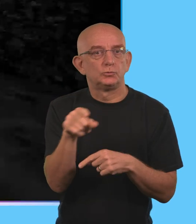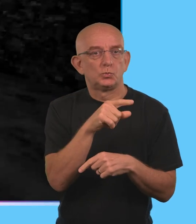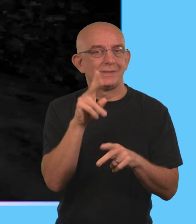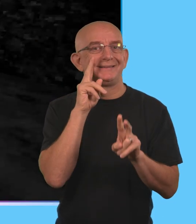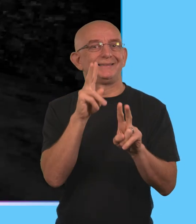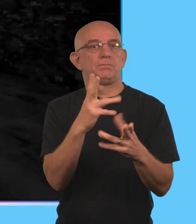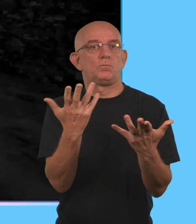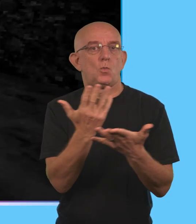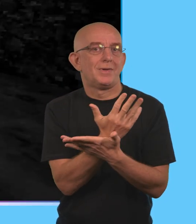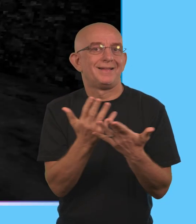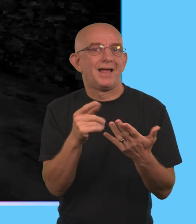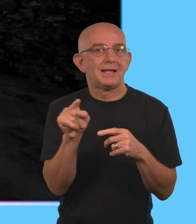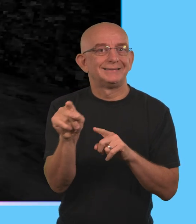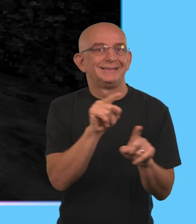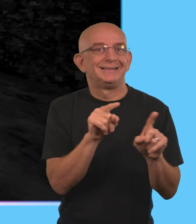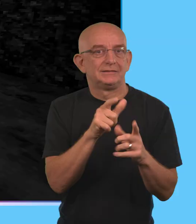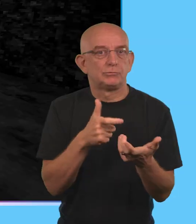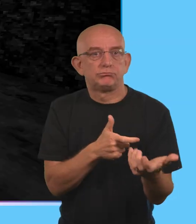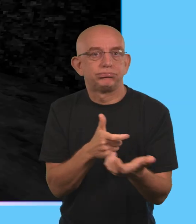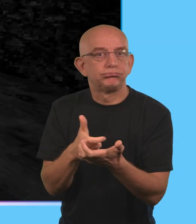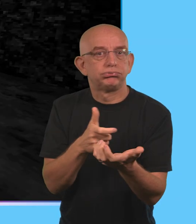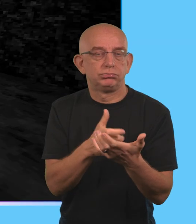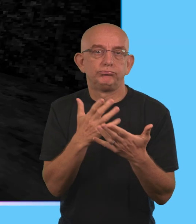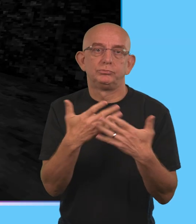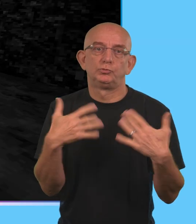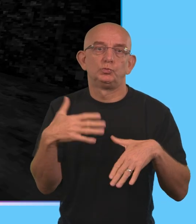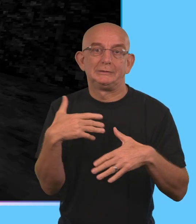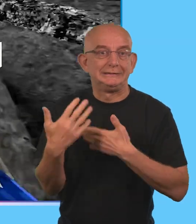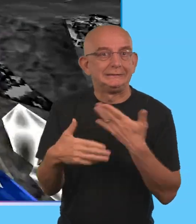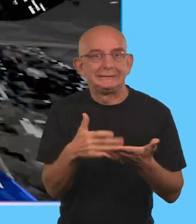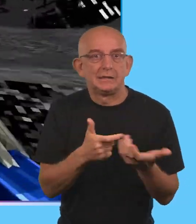"highlight important" options to help you see even clearer.